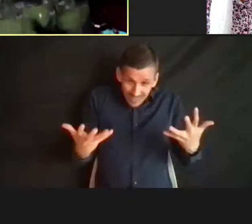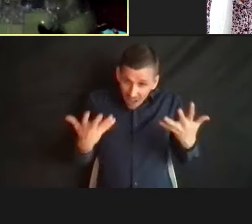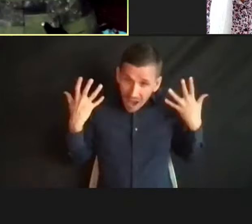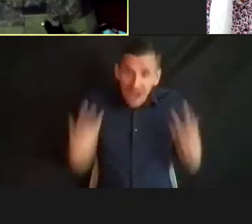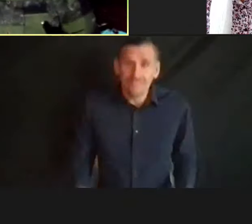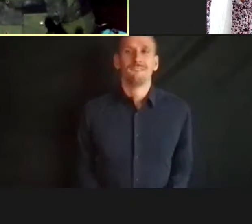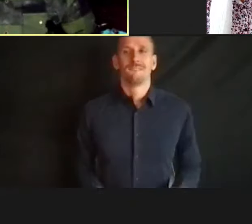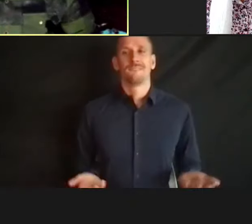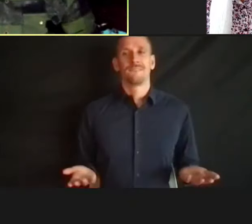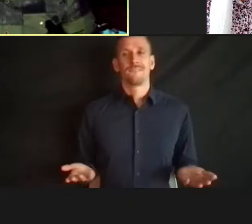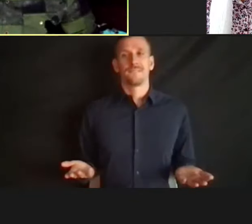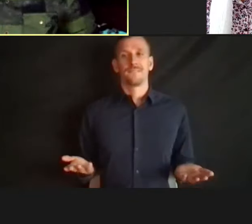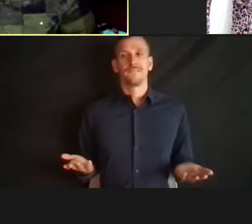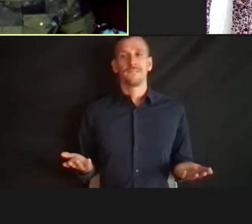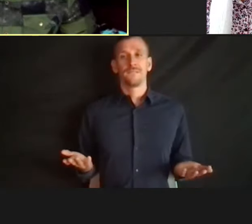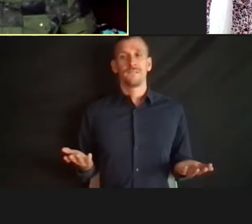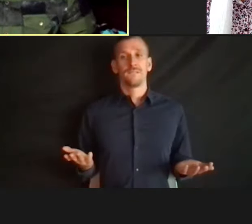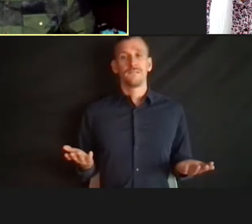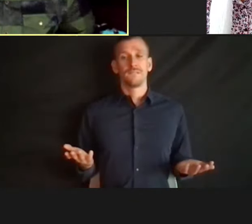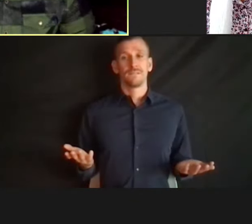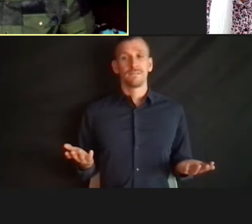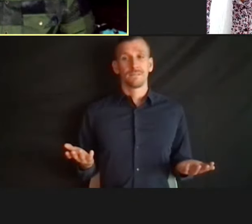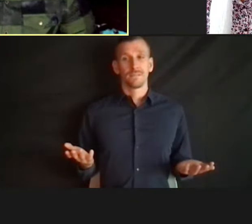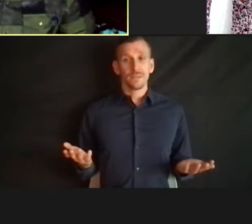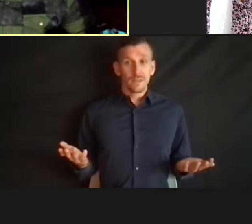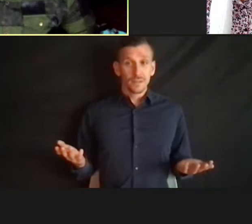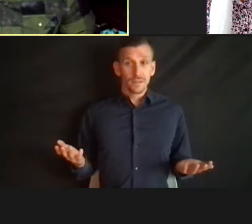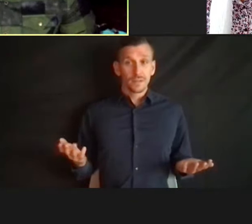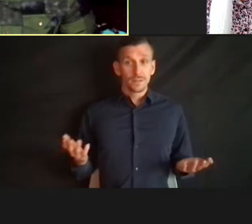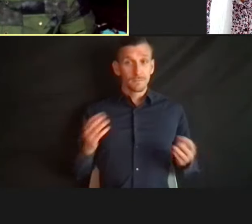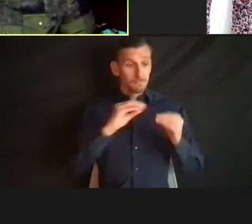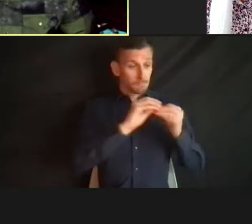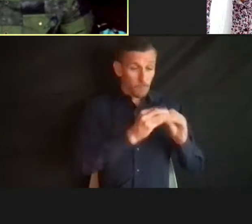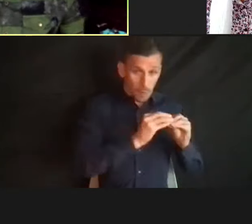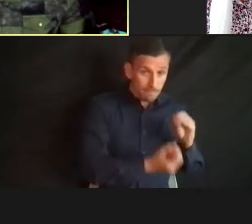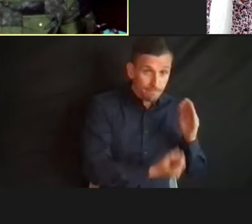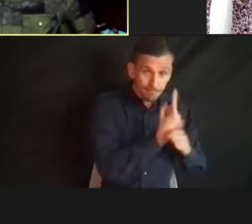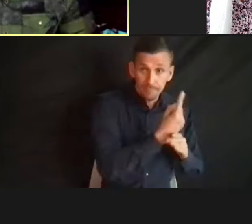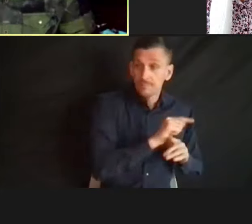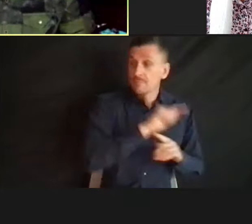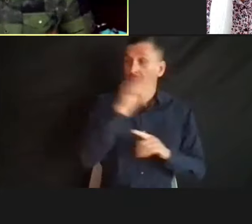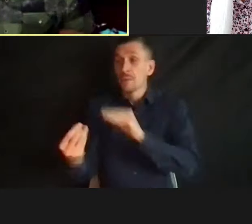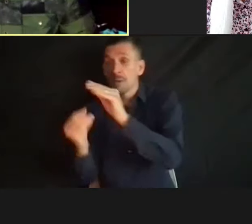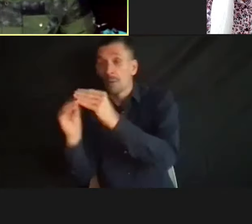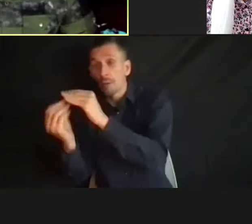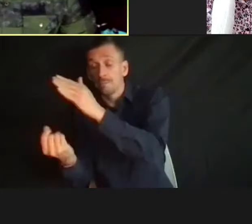why myself as a student who was supported by UNHCR to access education, together with my colleagues